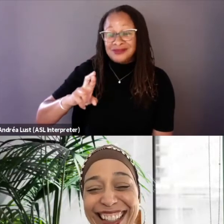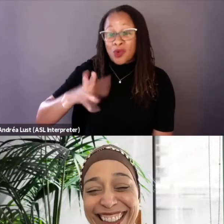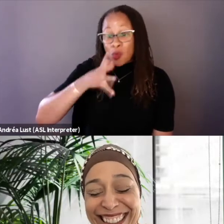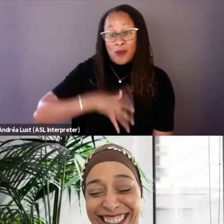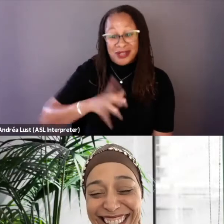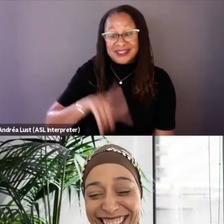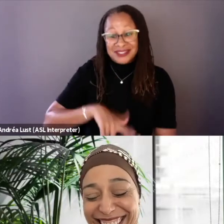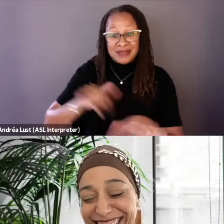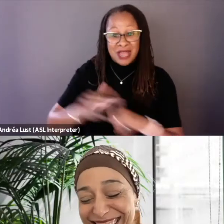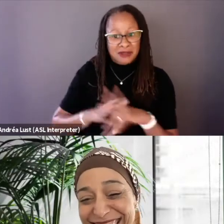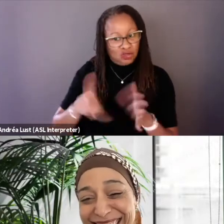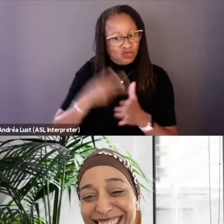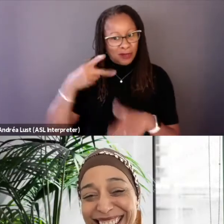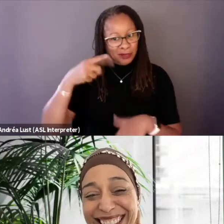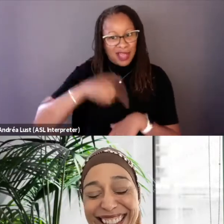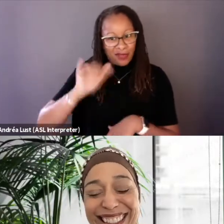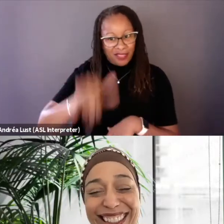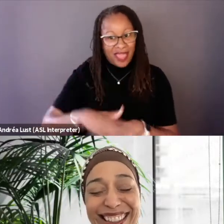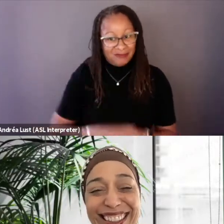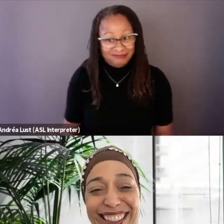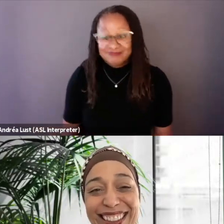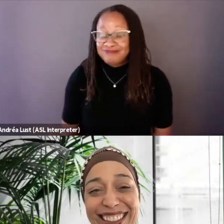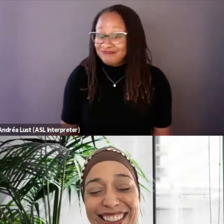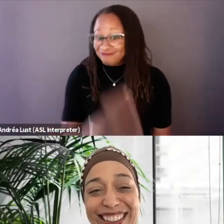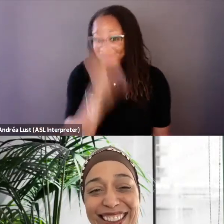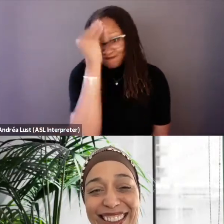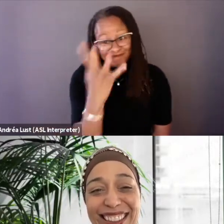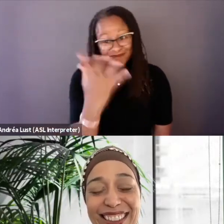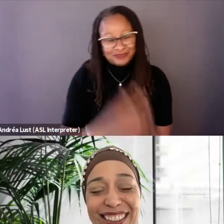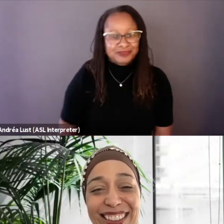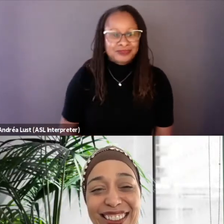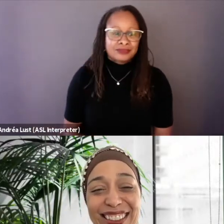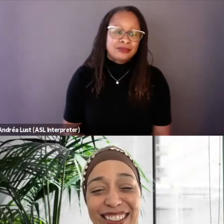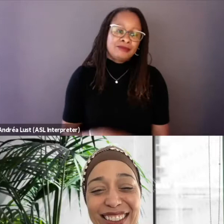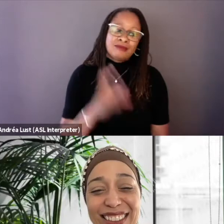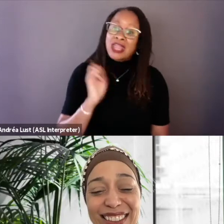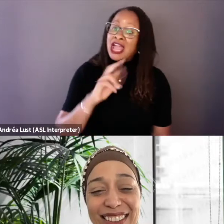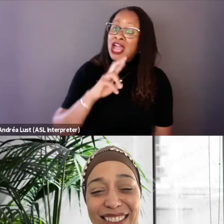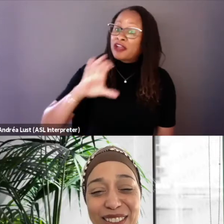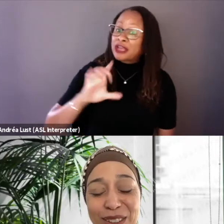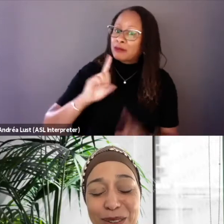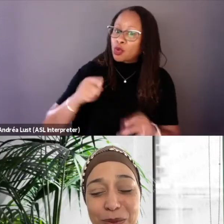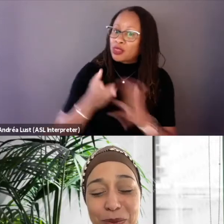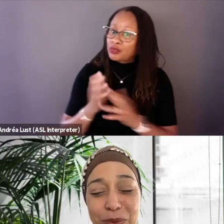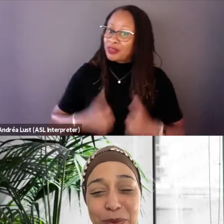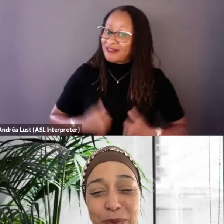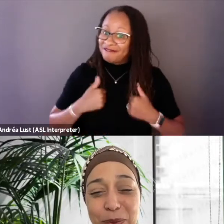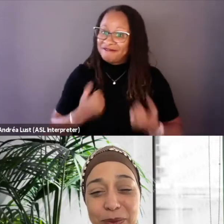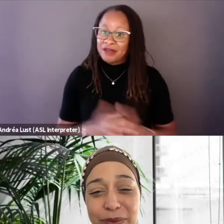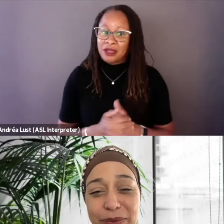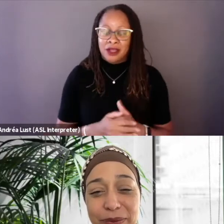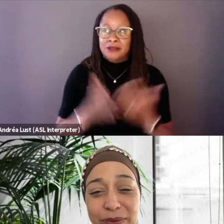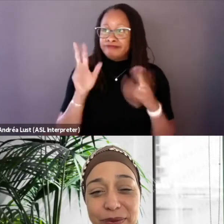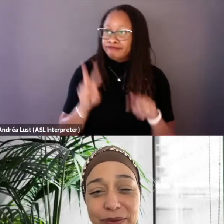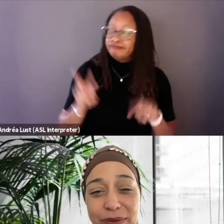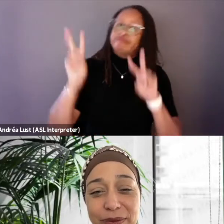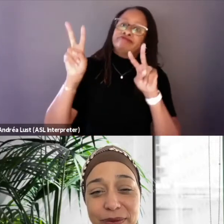Yeah. So I'm sort of going through life idolizing President Lincoln,